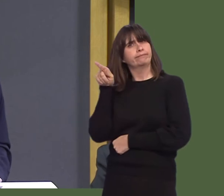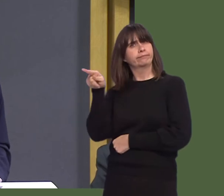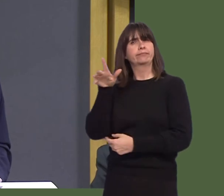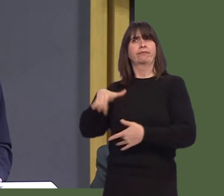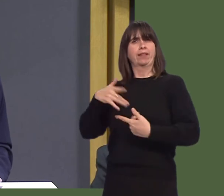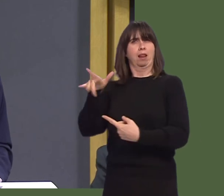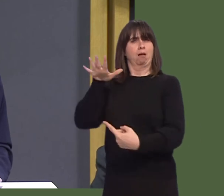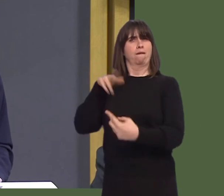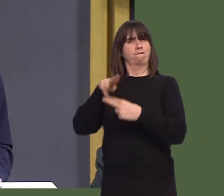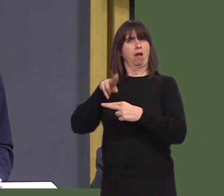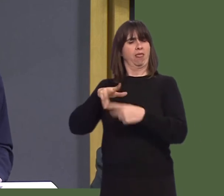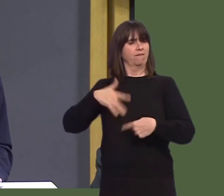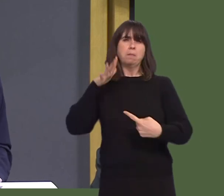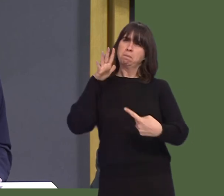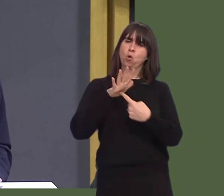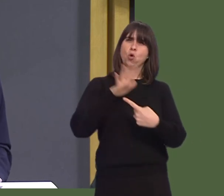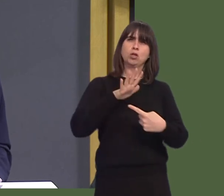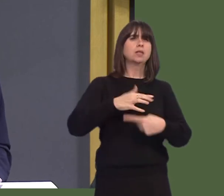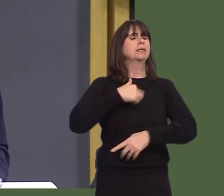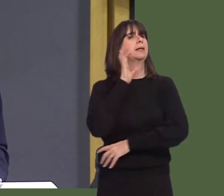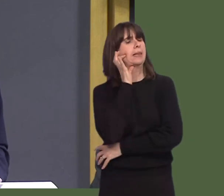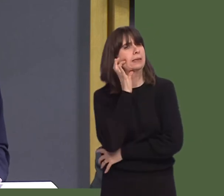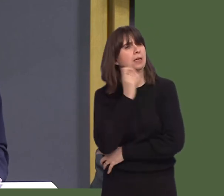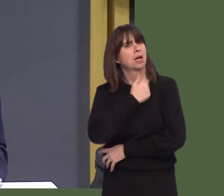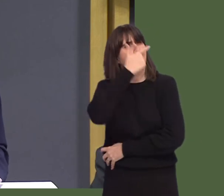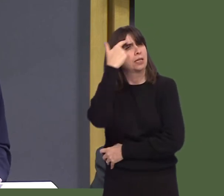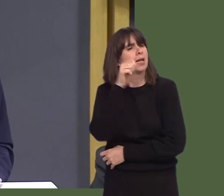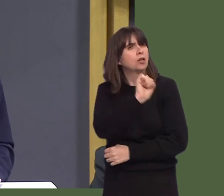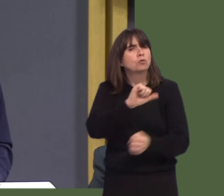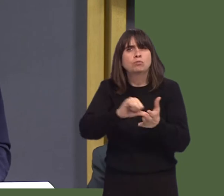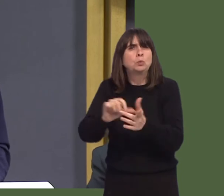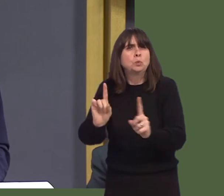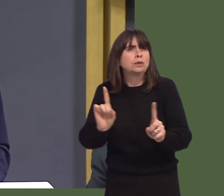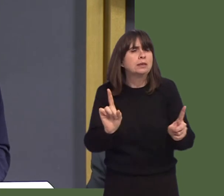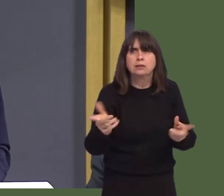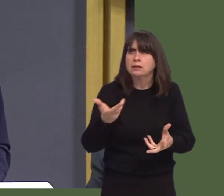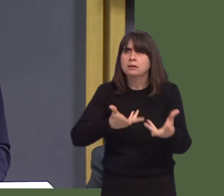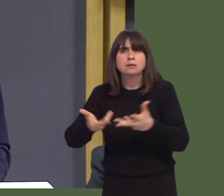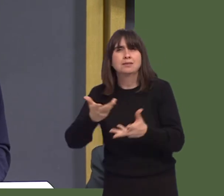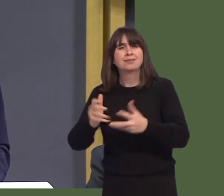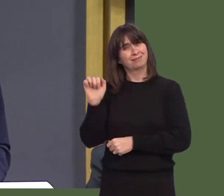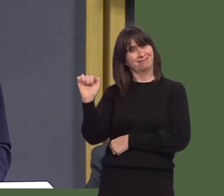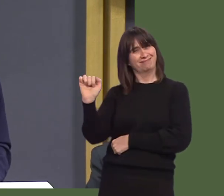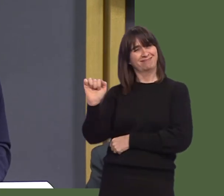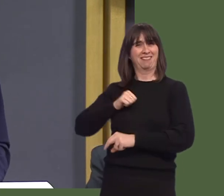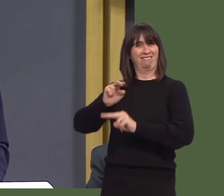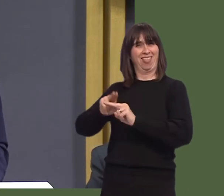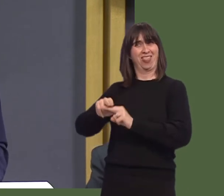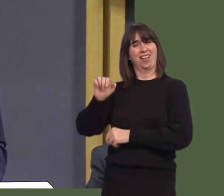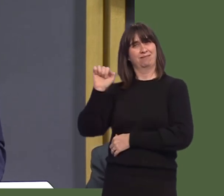on to name some of the successesóone of them in my constituencyóthat we have seen as a result of the Welsh Government's work in attracting investment into Wales. What is UKIP's economic plan?